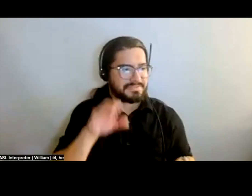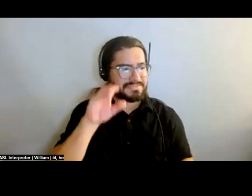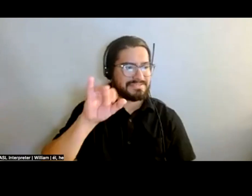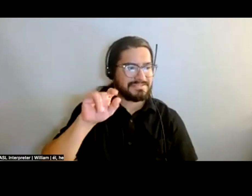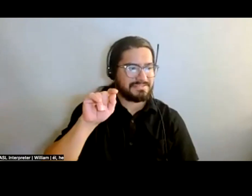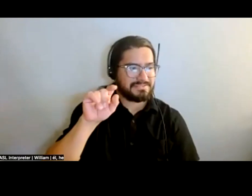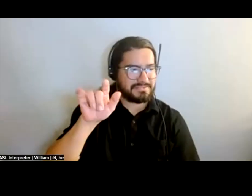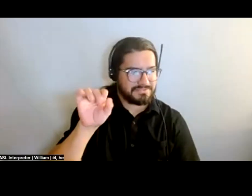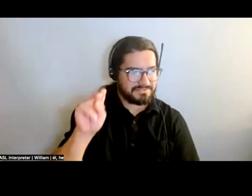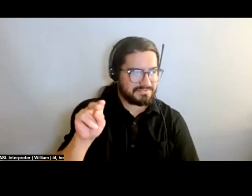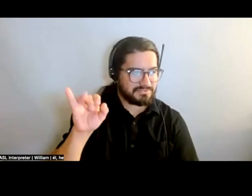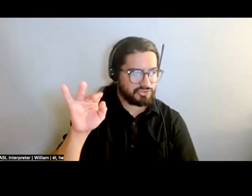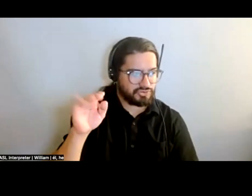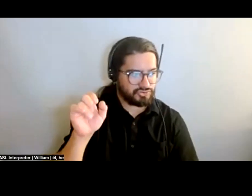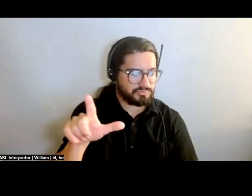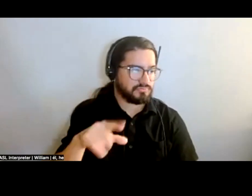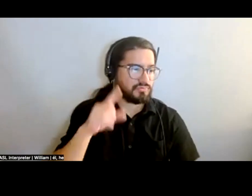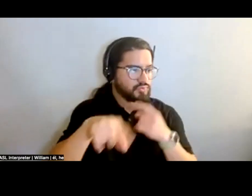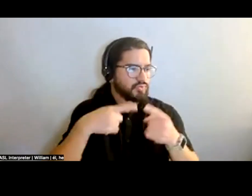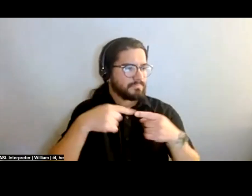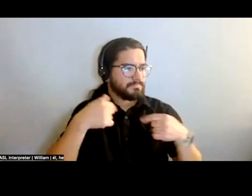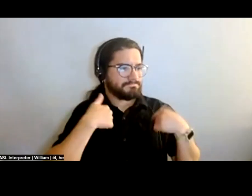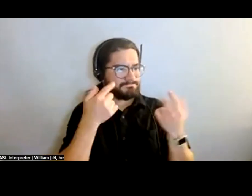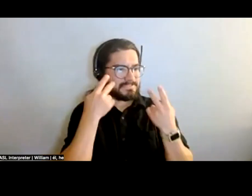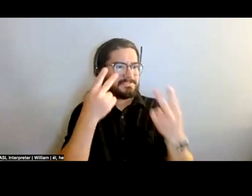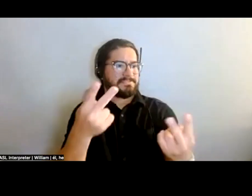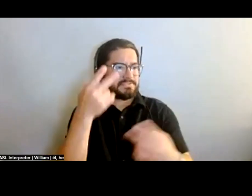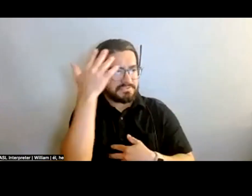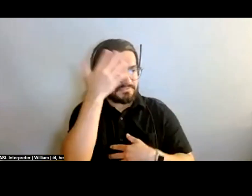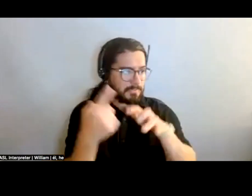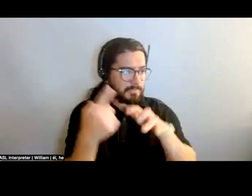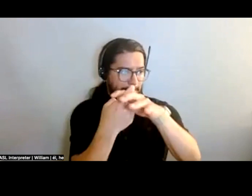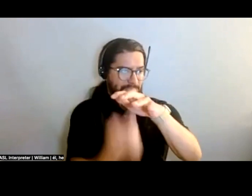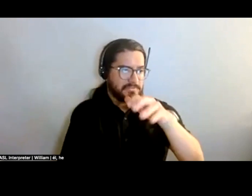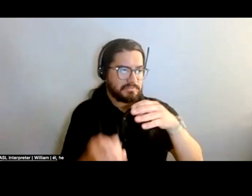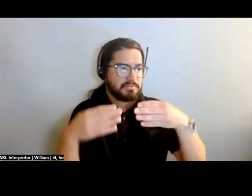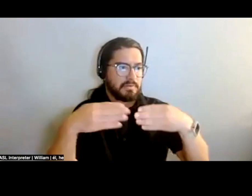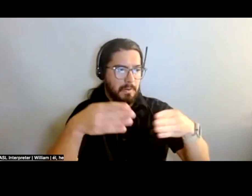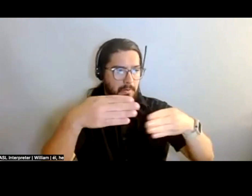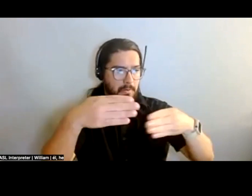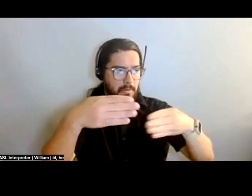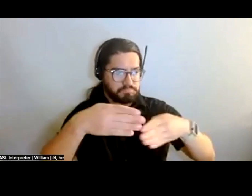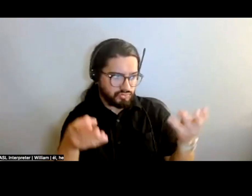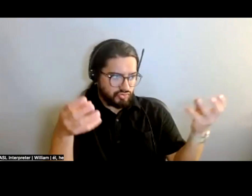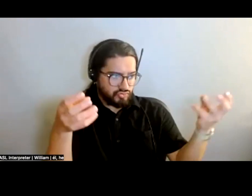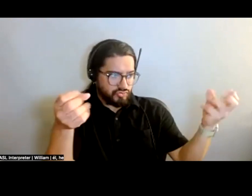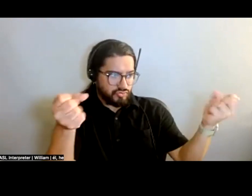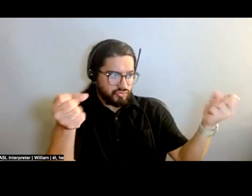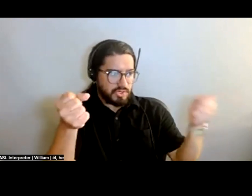I imagined that I’d also be either alien or loss Seen from my passport I never thought I’d matter enough